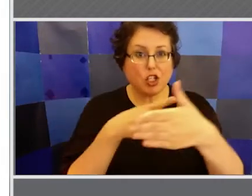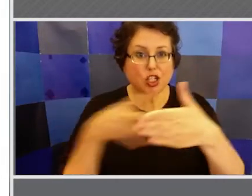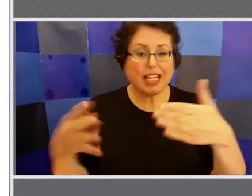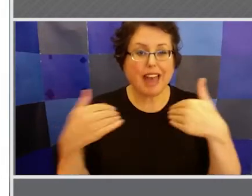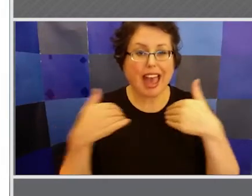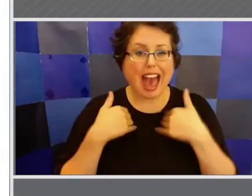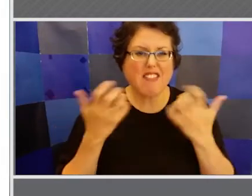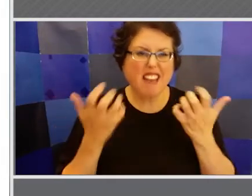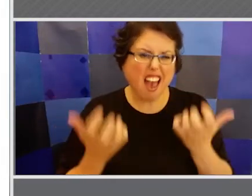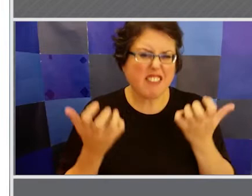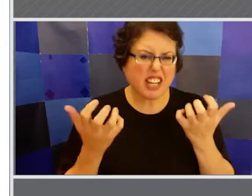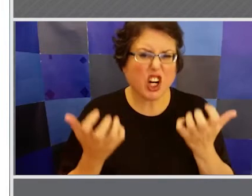Push on the rental.